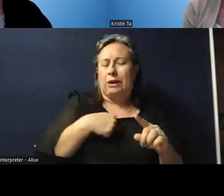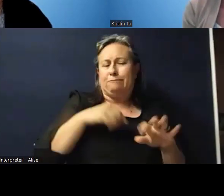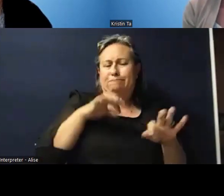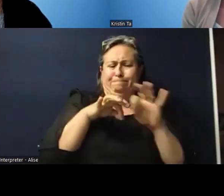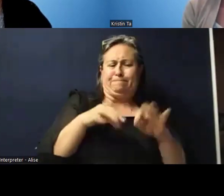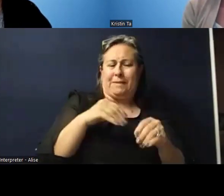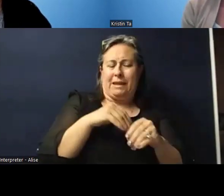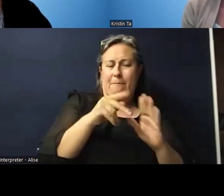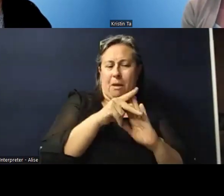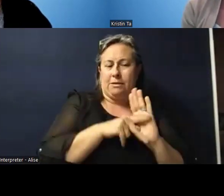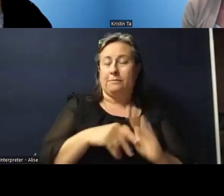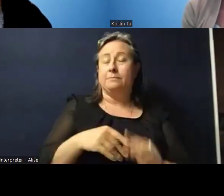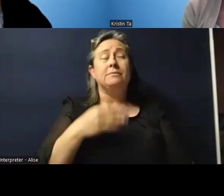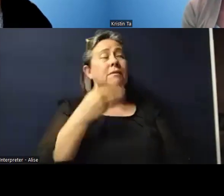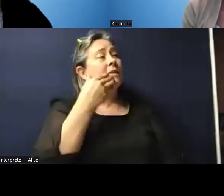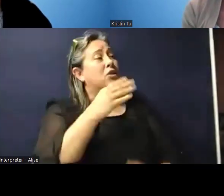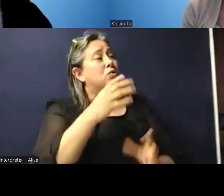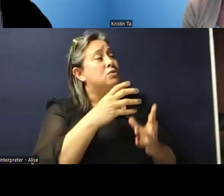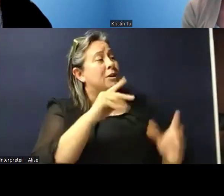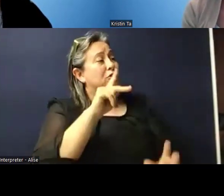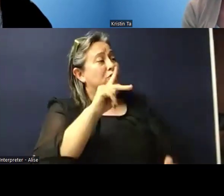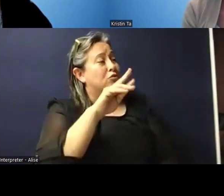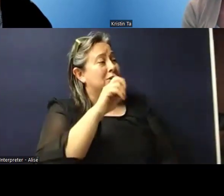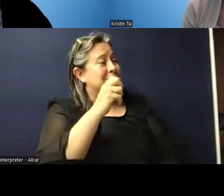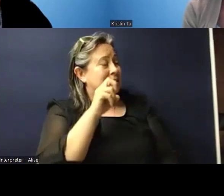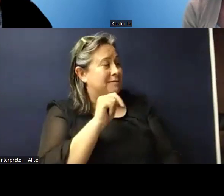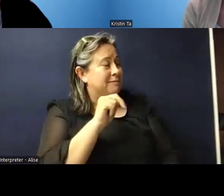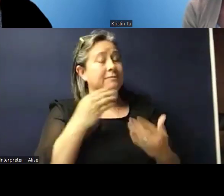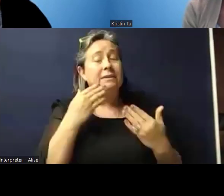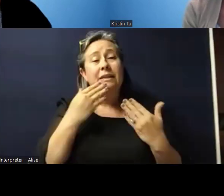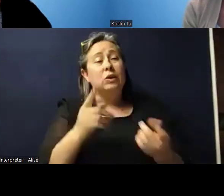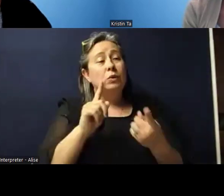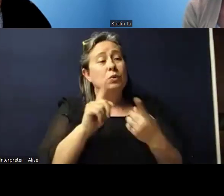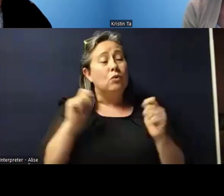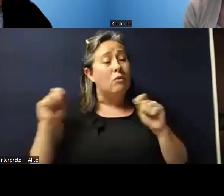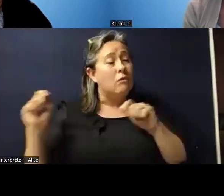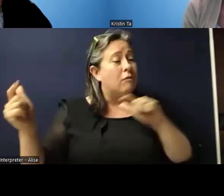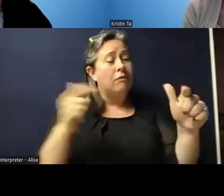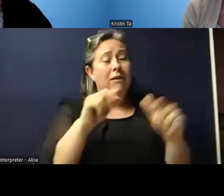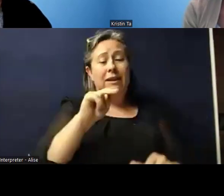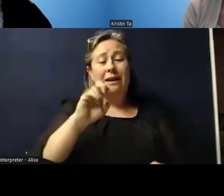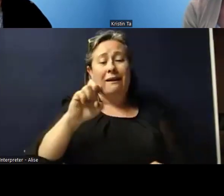Kasima Garst: Thank you so much, Kristin, and thank you to all of our NIH experts